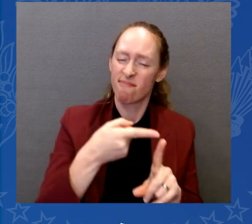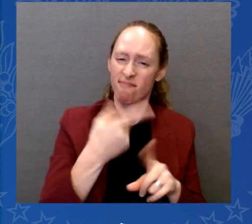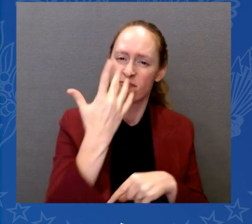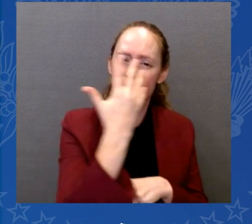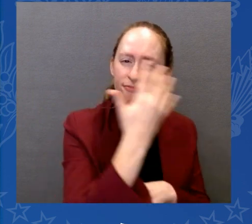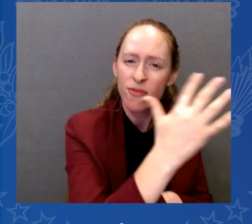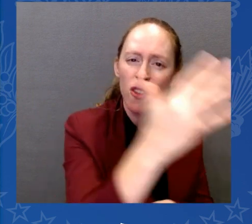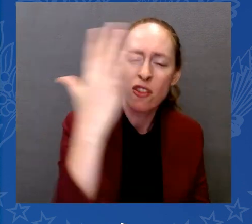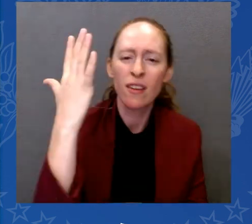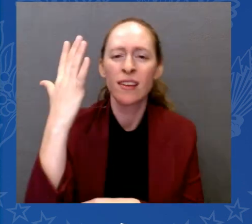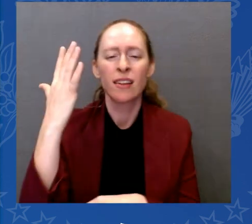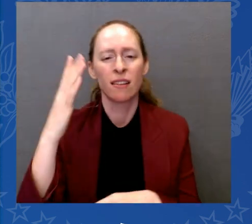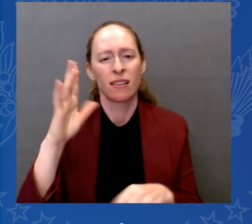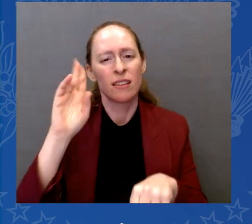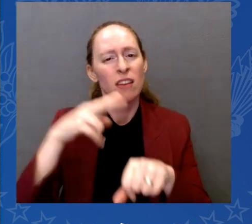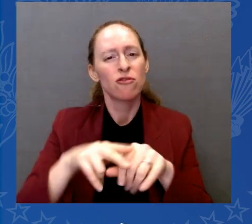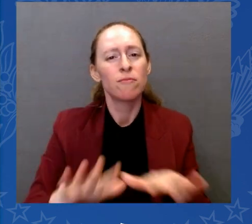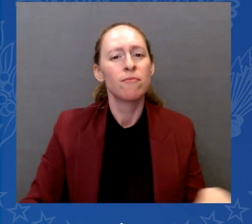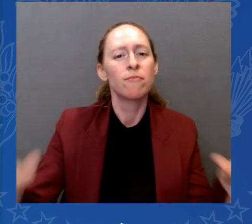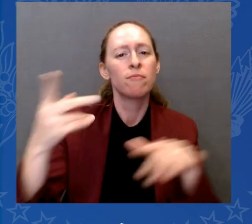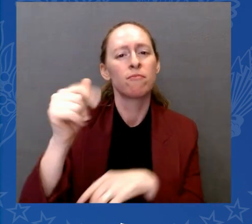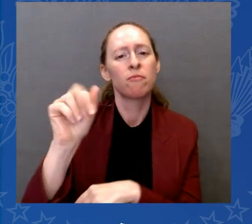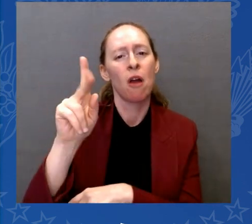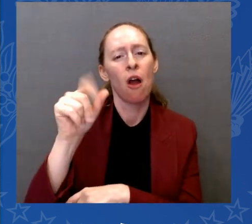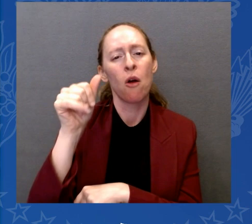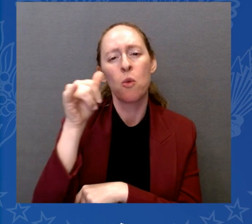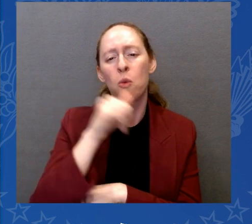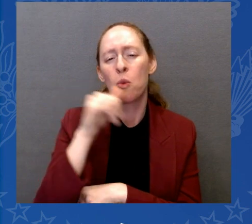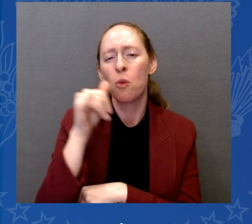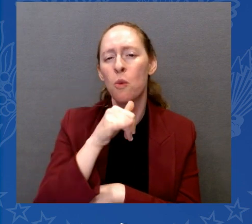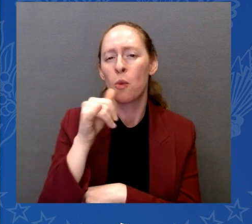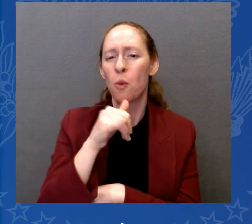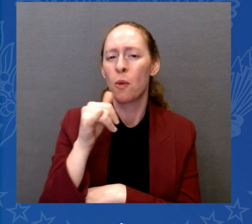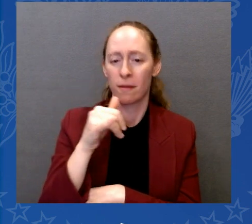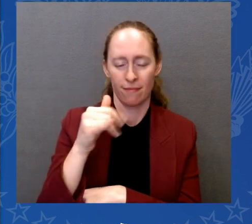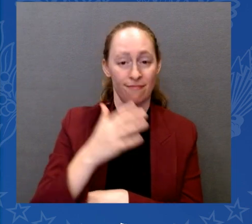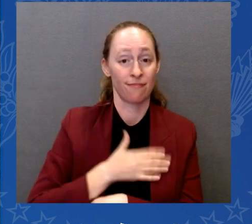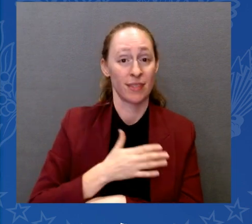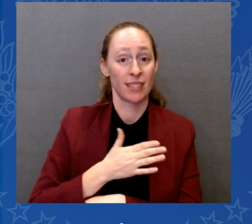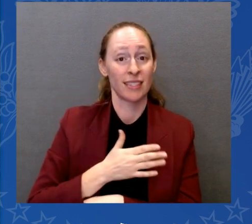almost every national park in the country -- down to Colorado, down to Snake River,